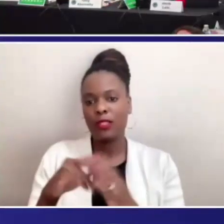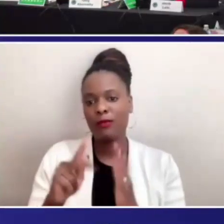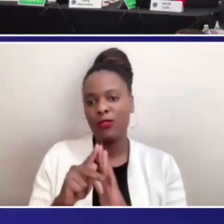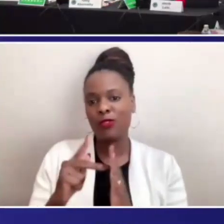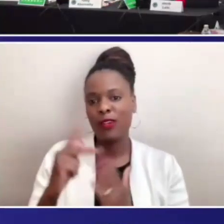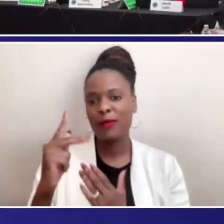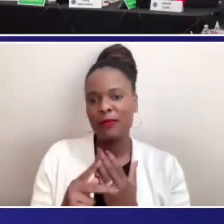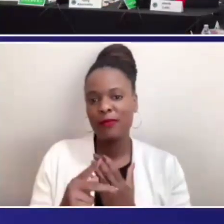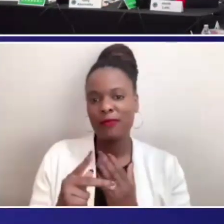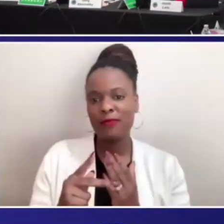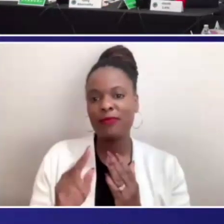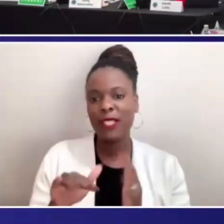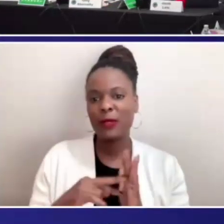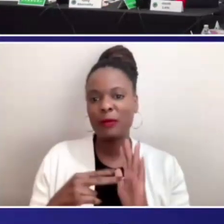That's what it means. Very specific.